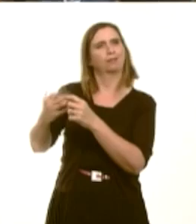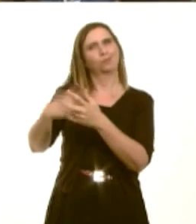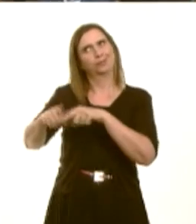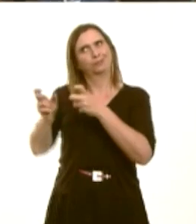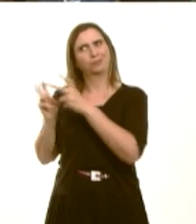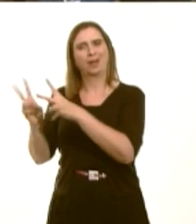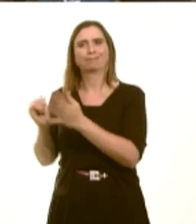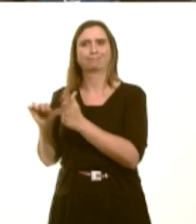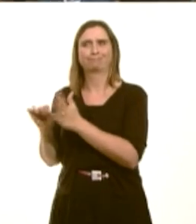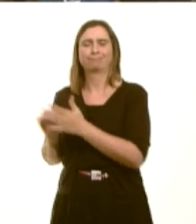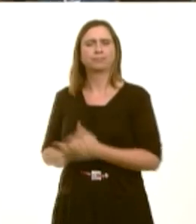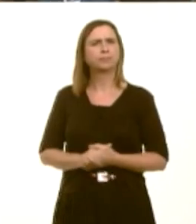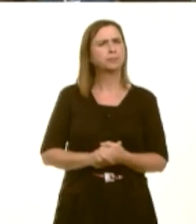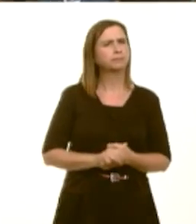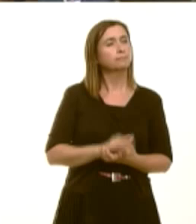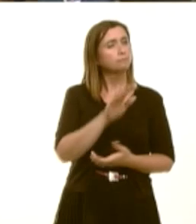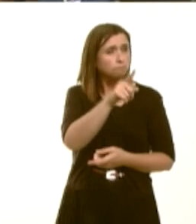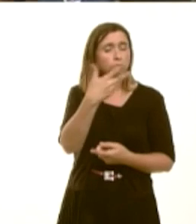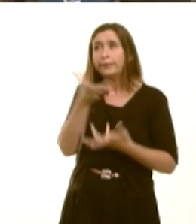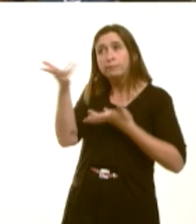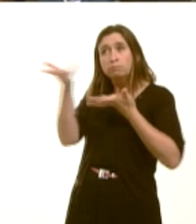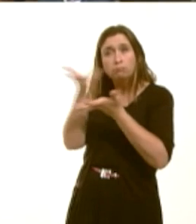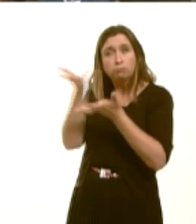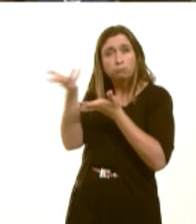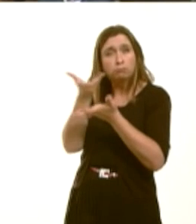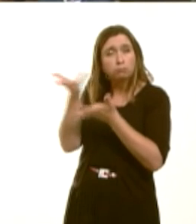any opportunity to discuss with the First Minister for Scotland the effect of having